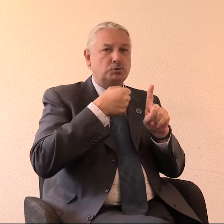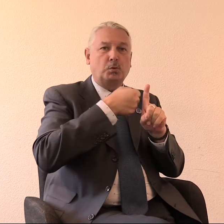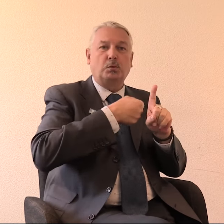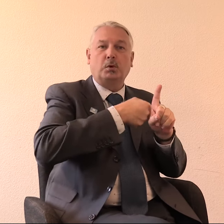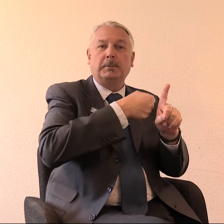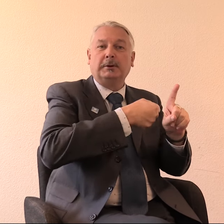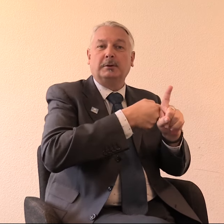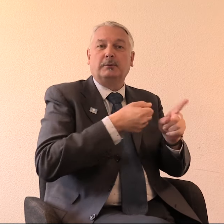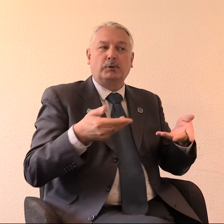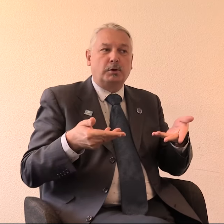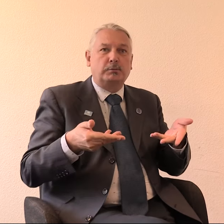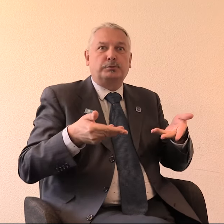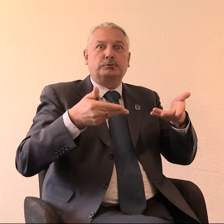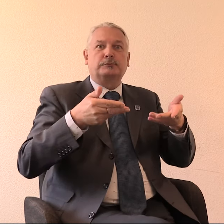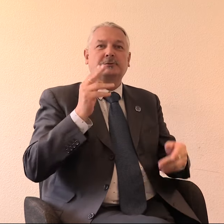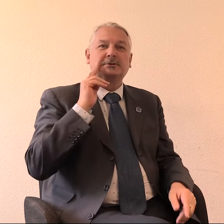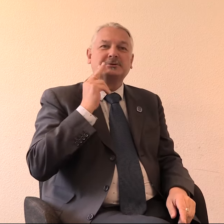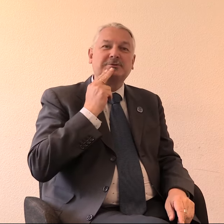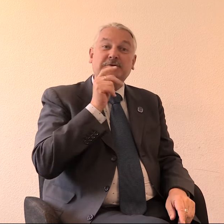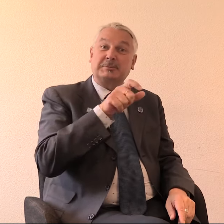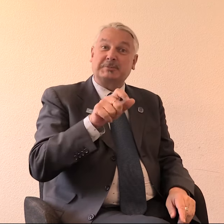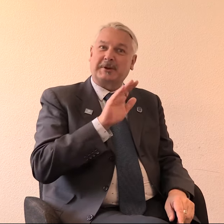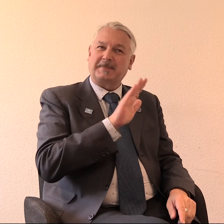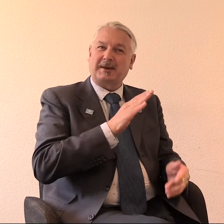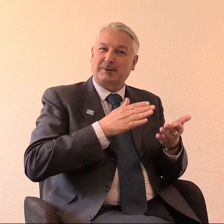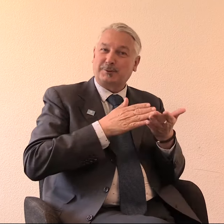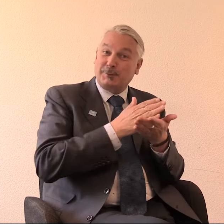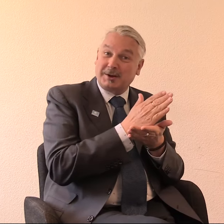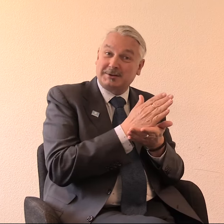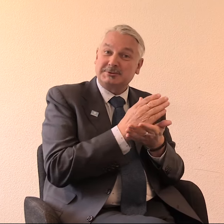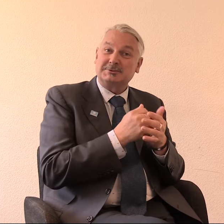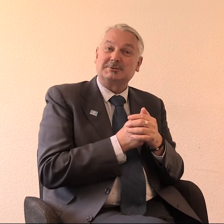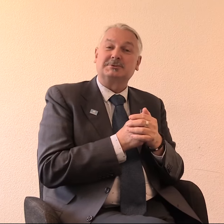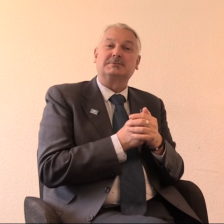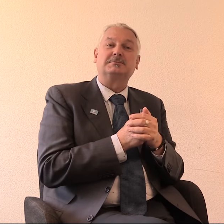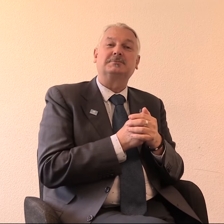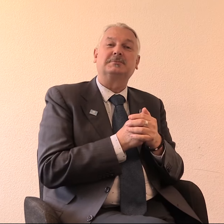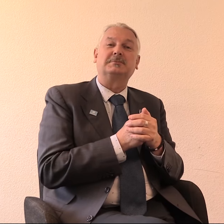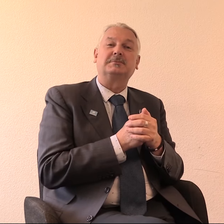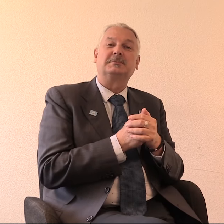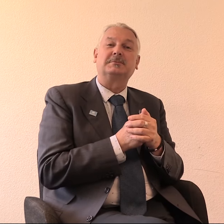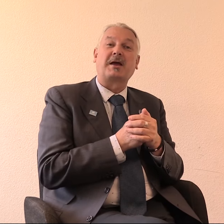which includes lobbying for the rights of deaf people.